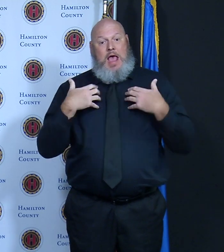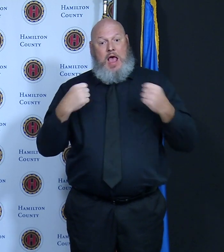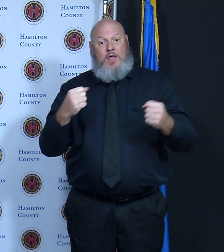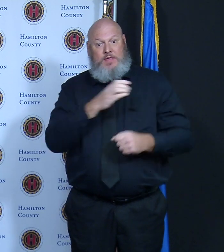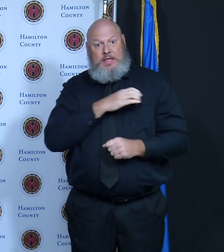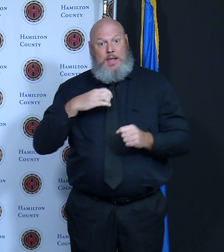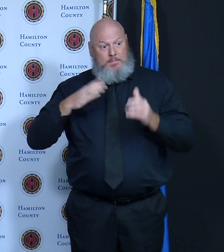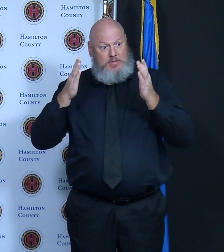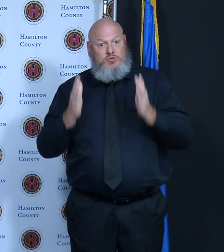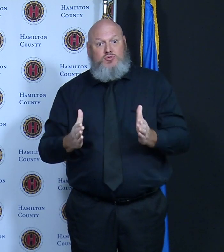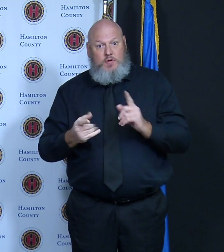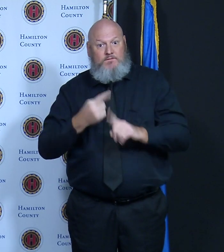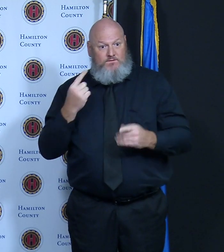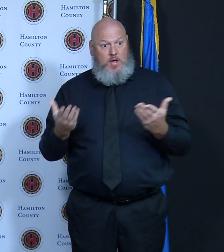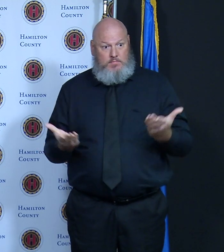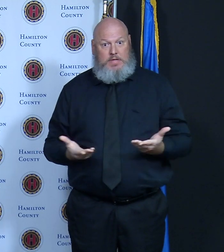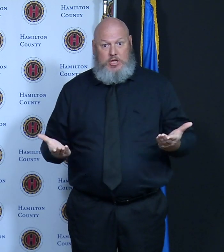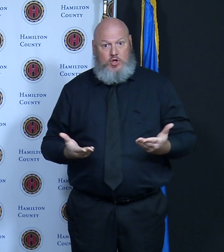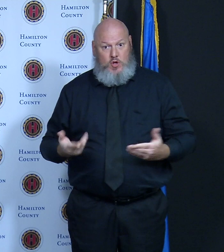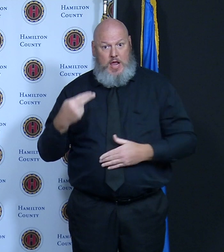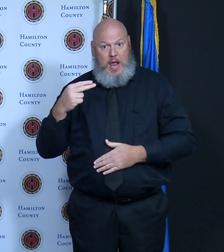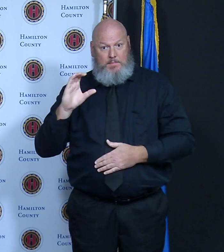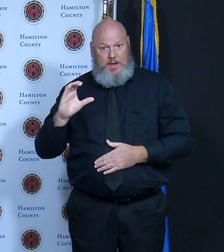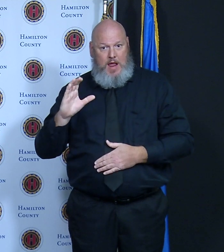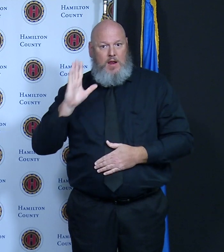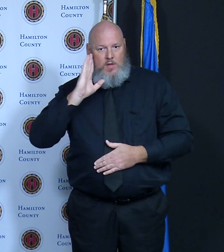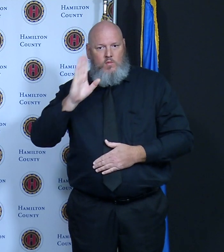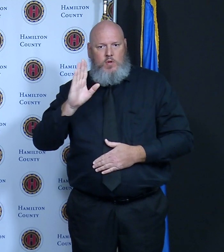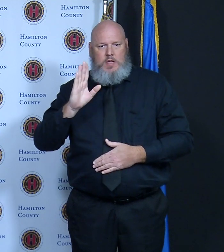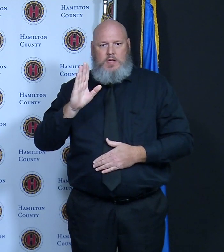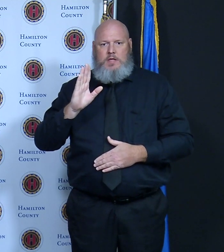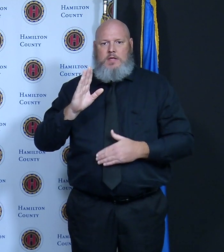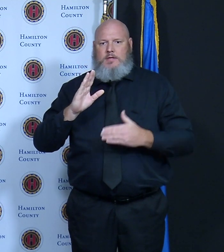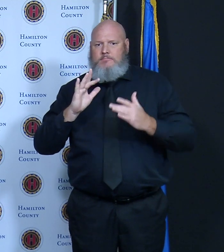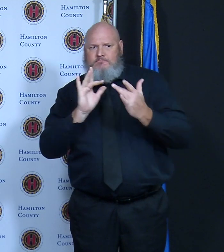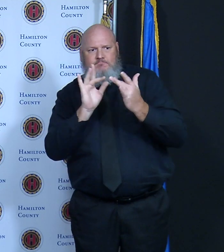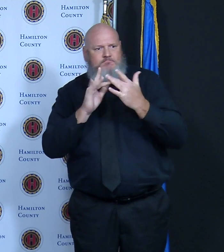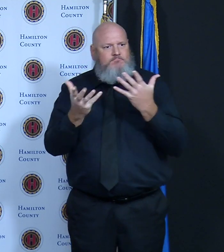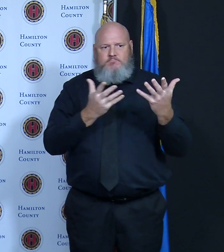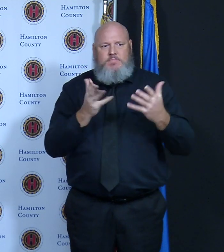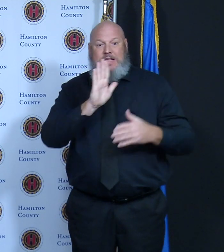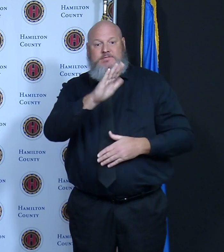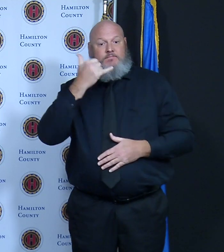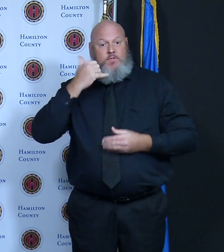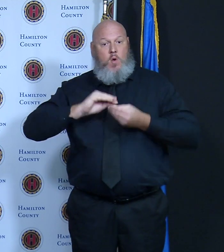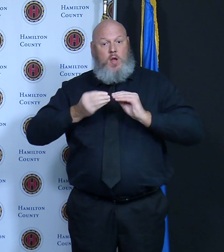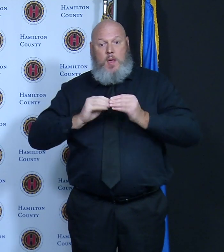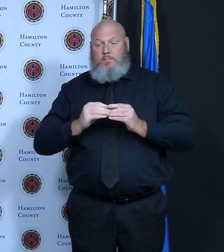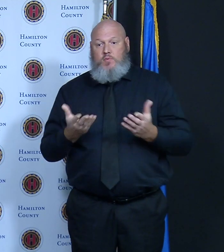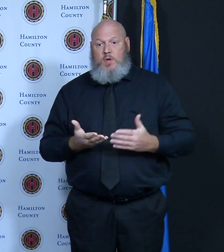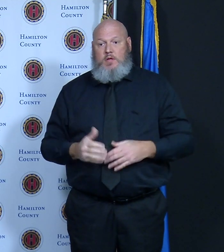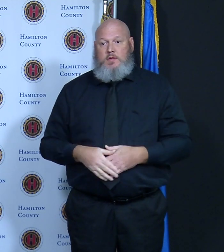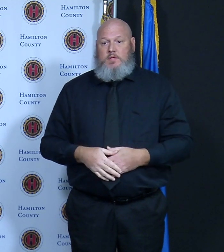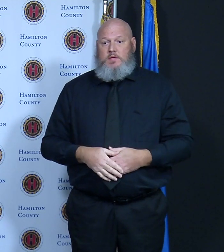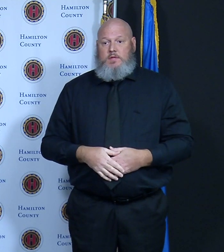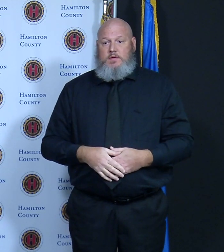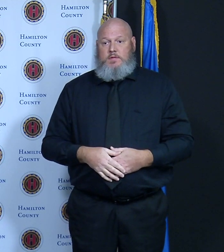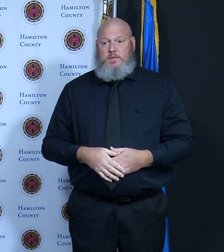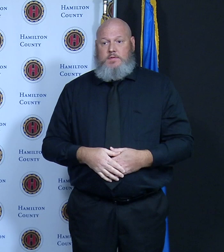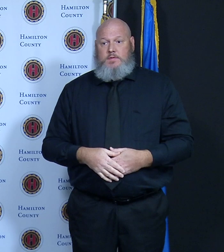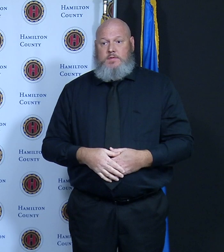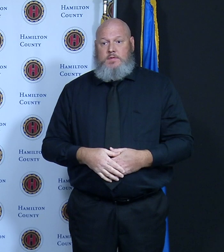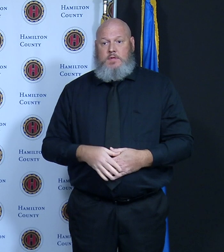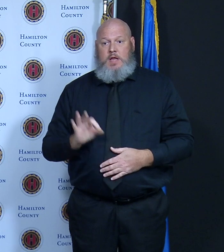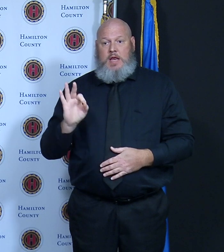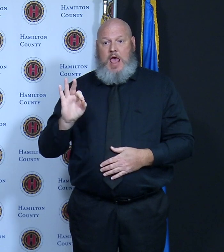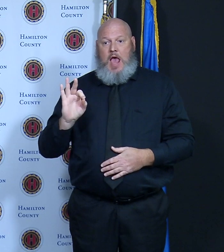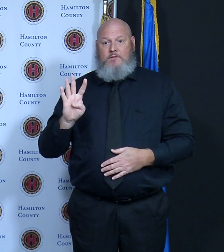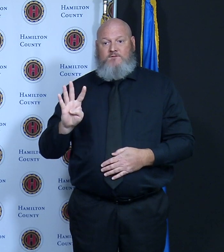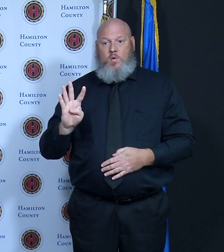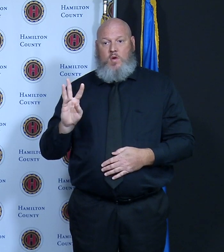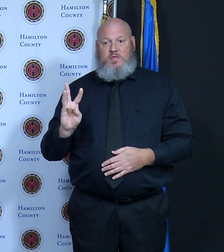it is 946-7847 946-7847